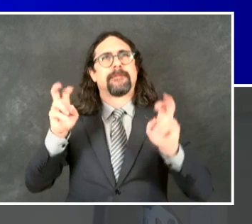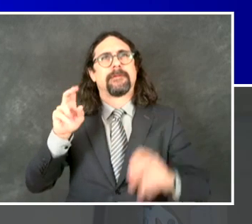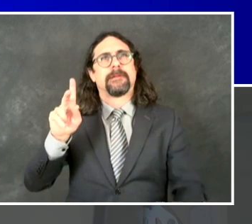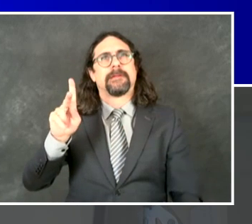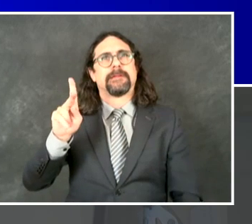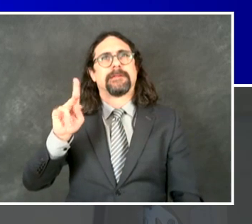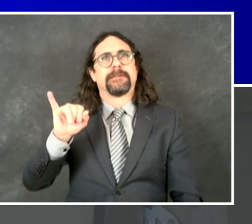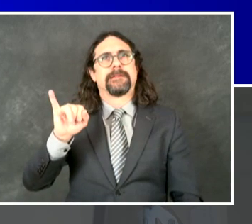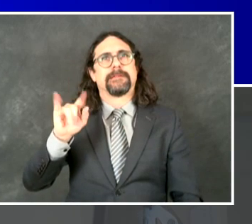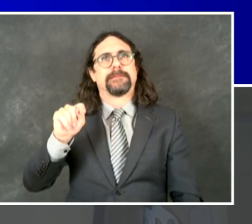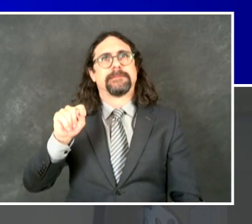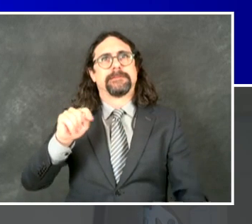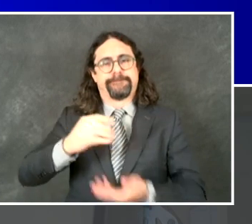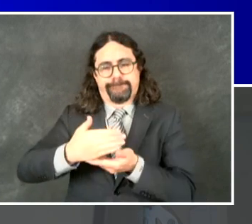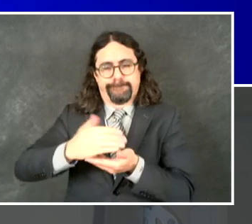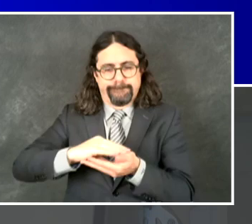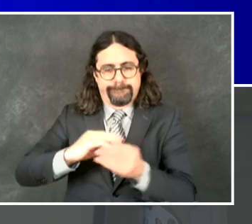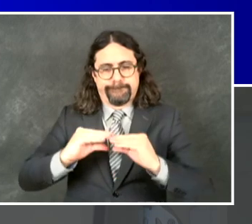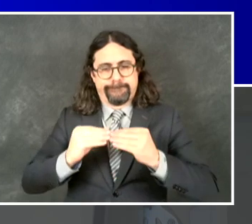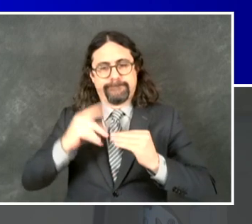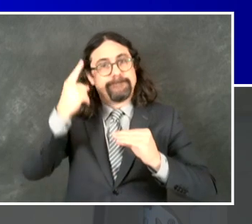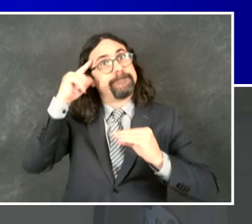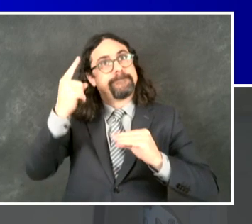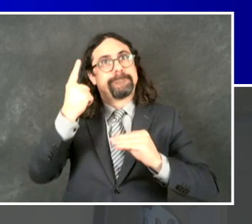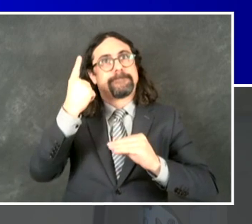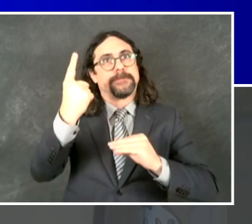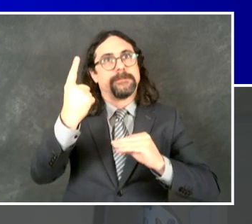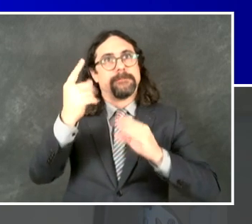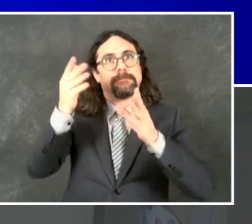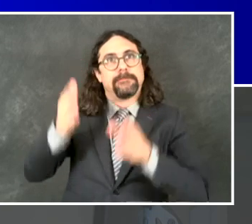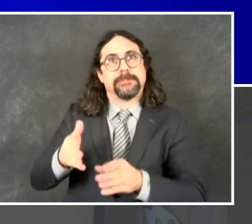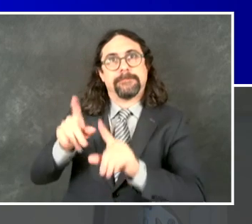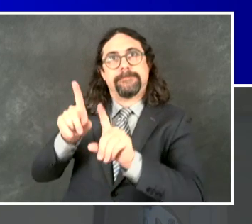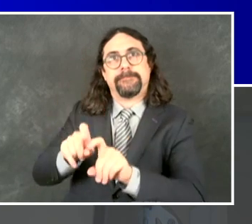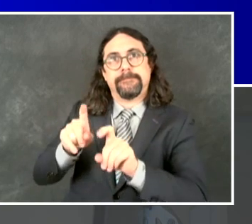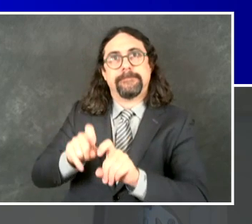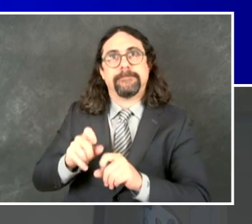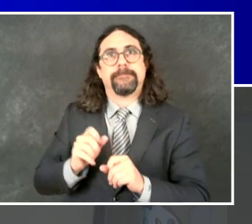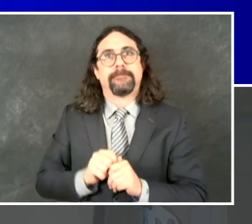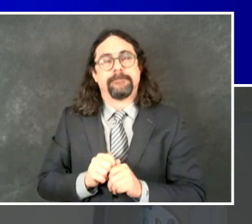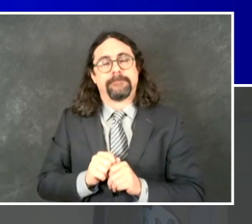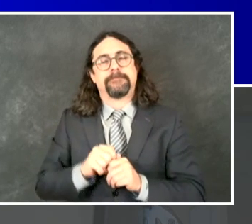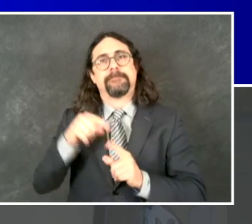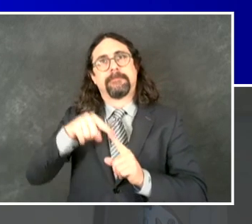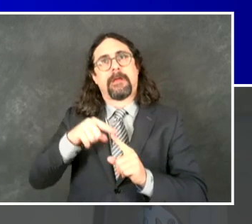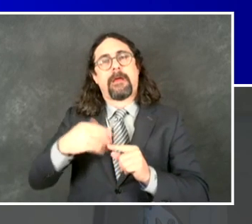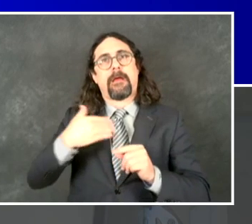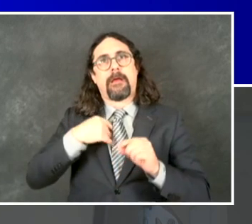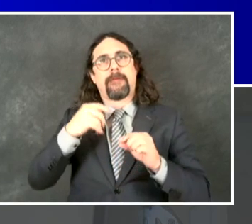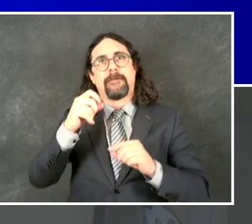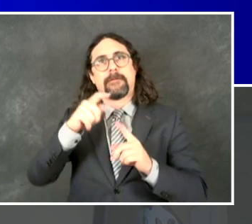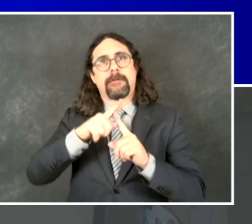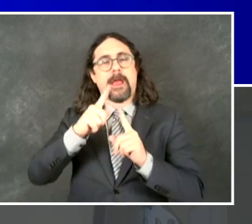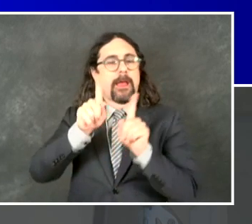HAD A SEPCIFIC LONG SWAB AND IT REQRUIED A TRAINED MEDALIC PROFESSIONAL TO ADMINISTER THE